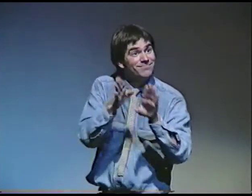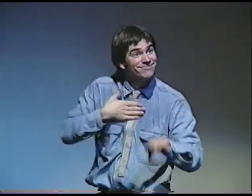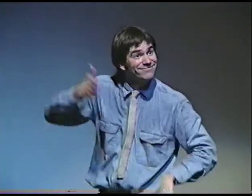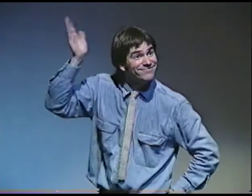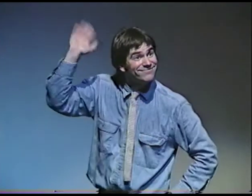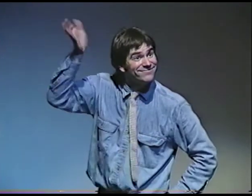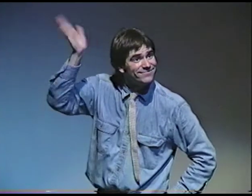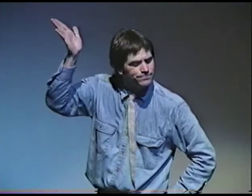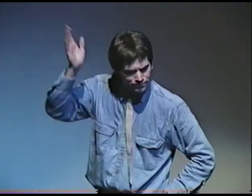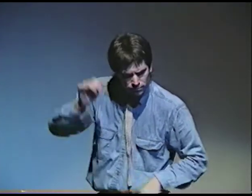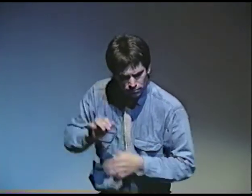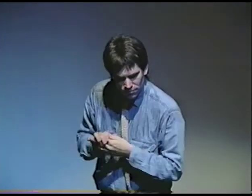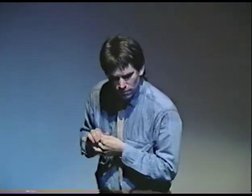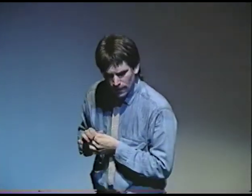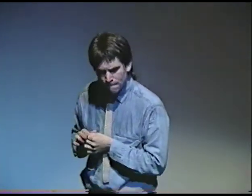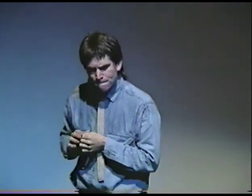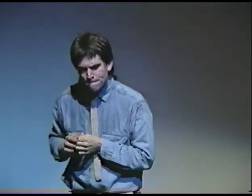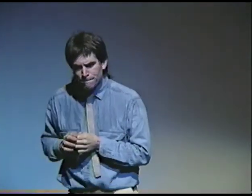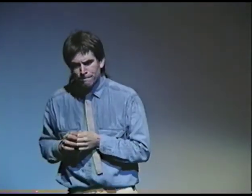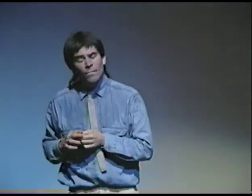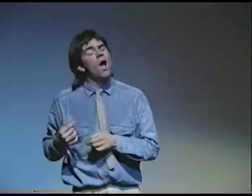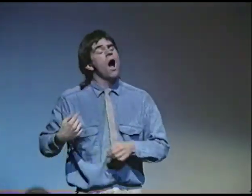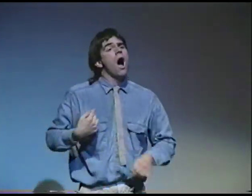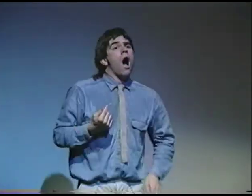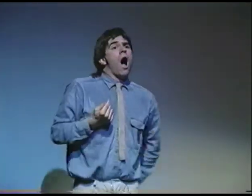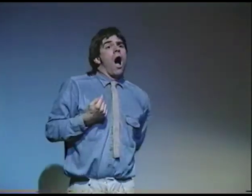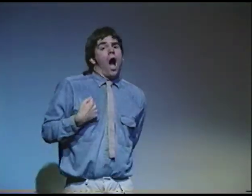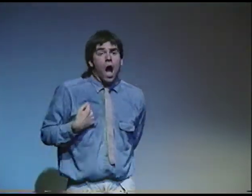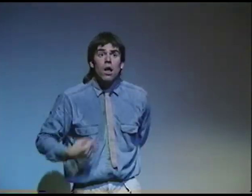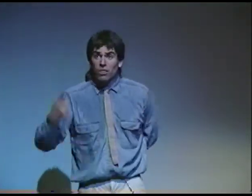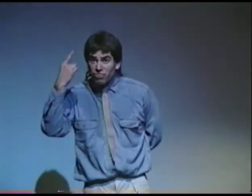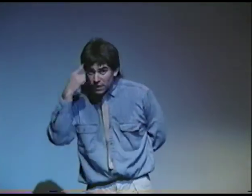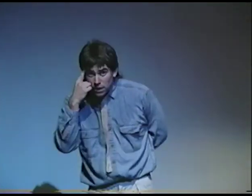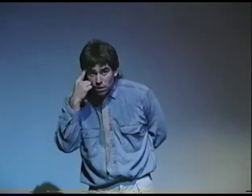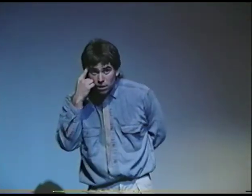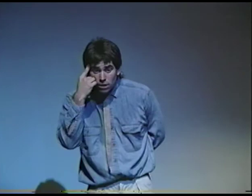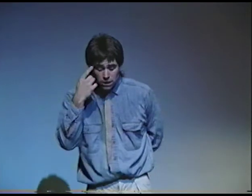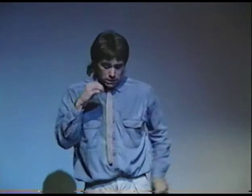And that leads to where I'd like to close with in my lecture.